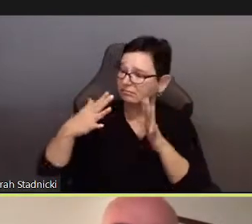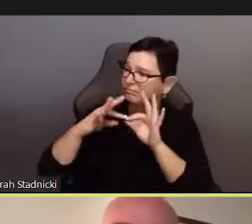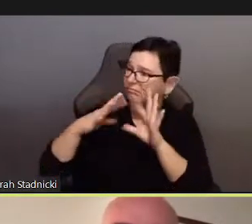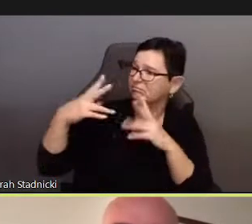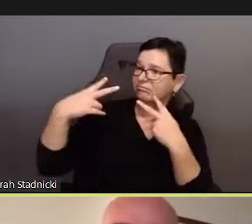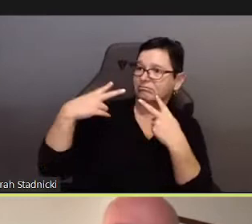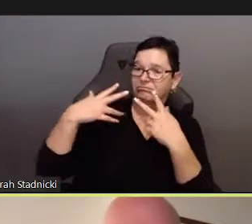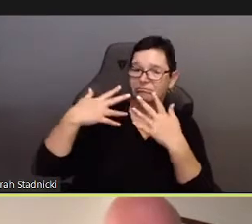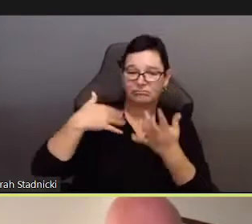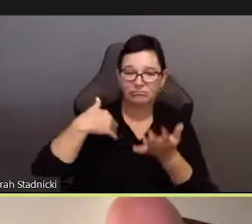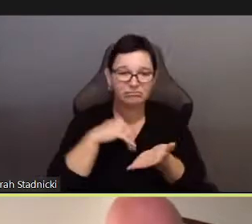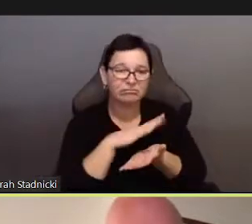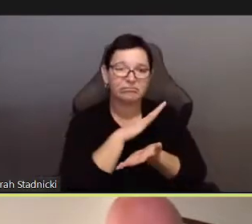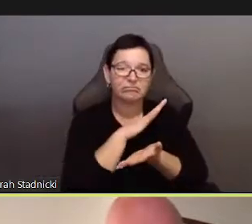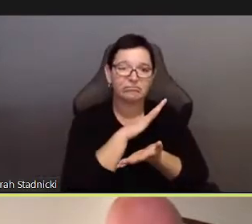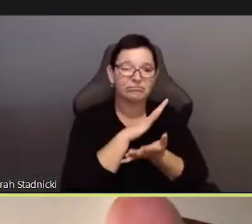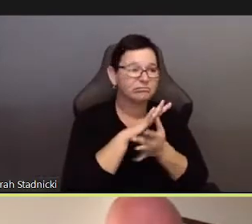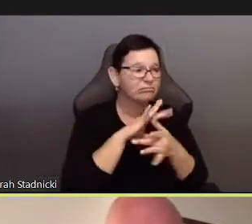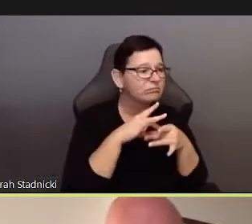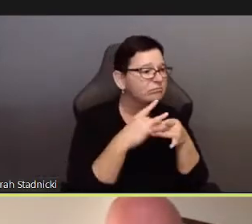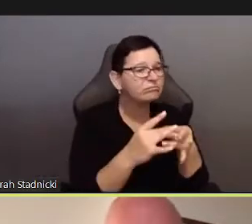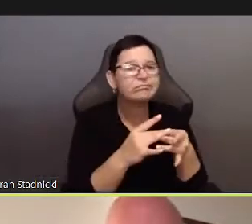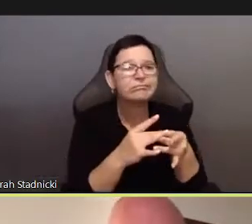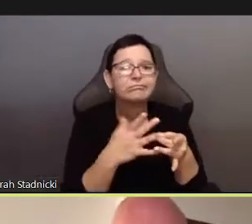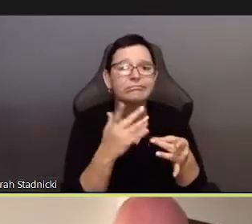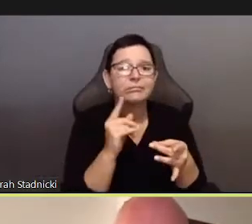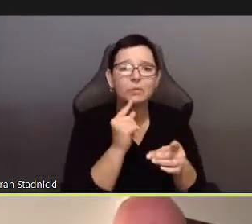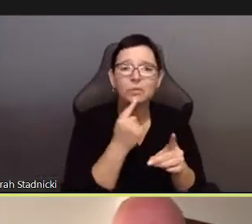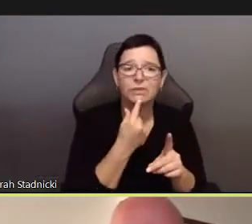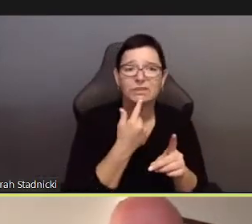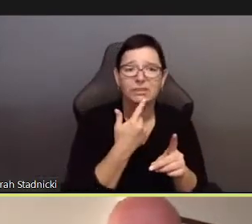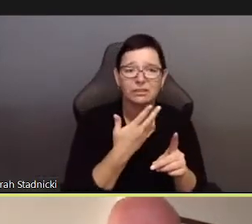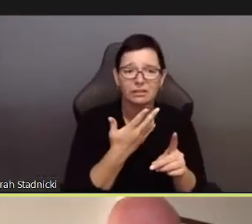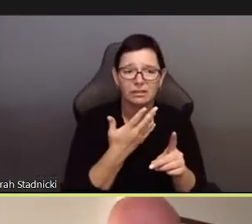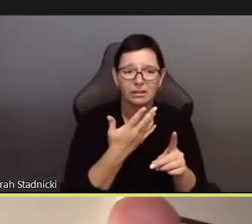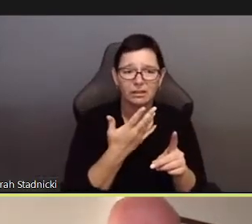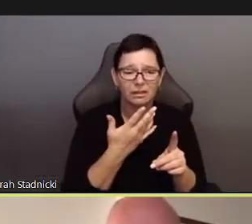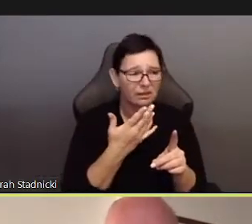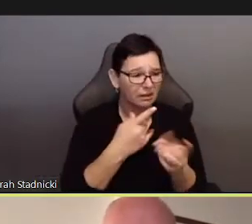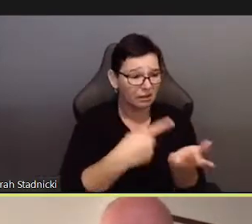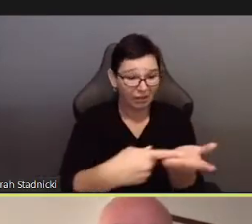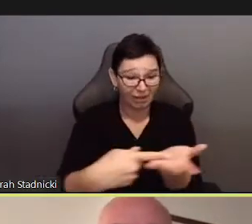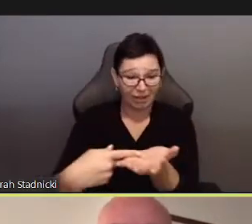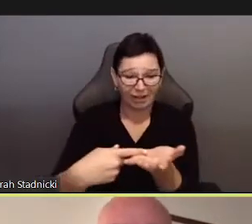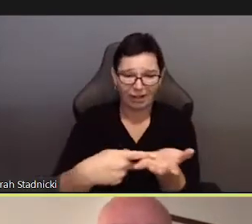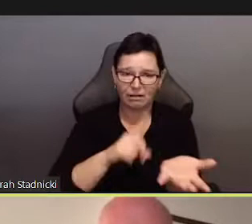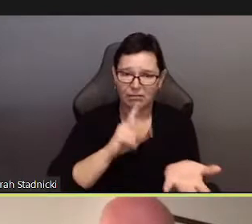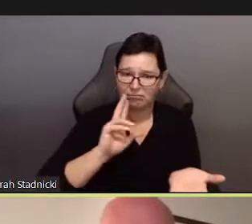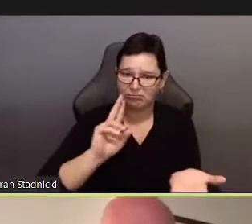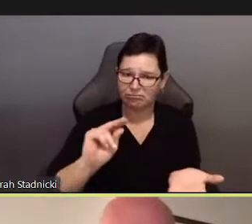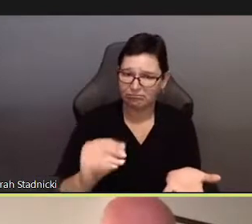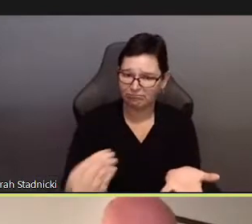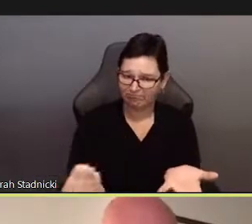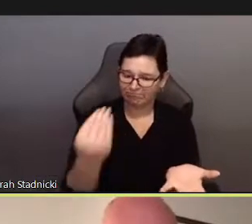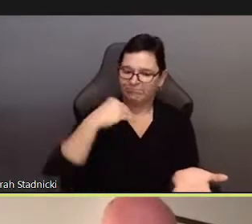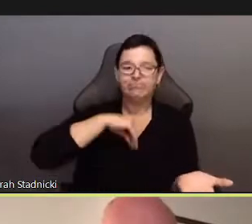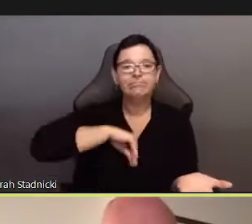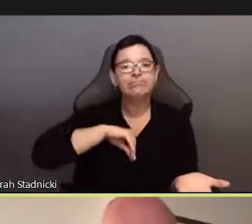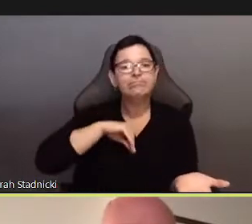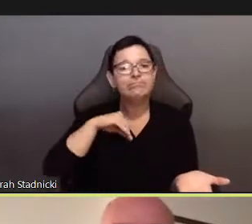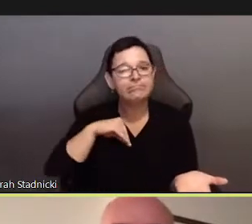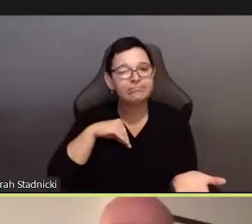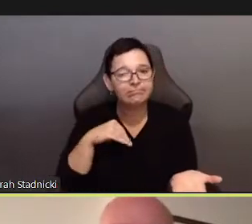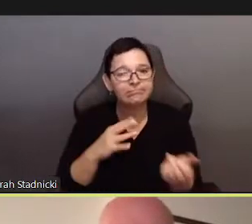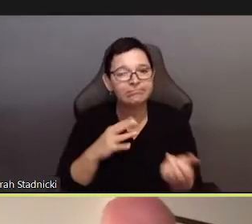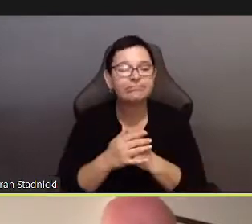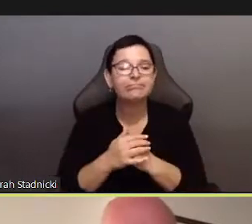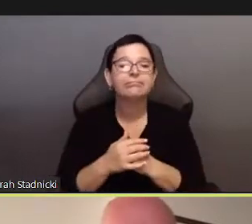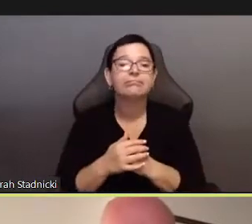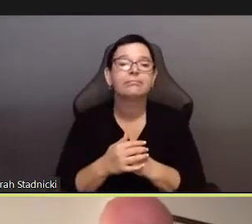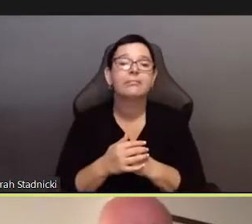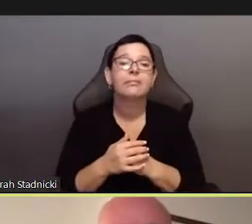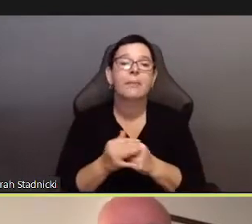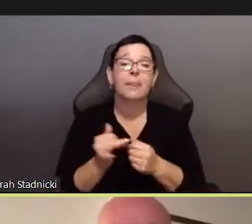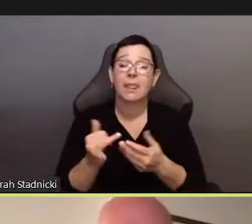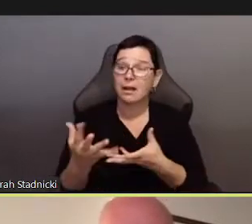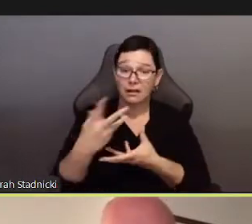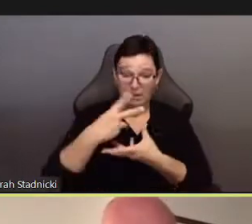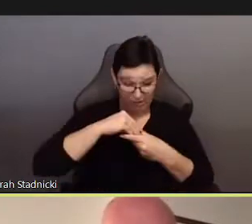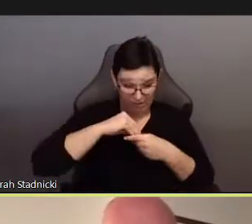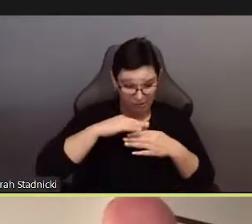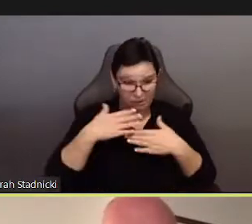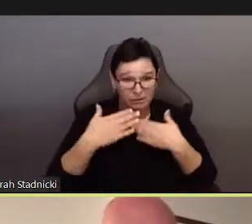is the exogenous of a Queer ethos of simitude.